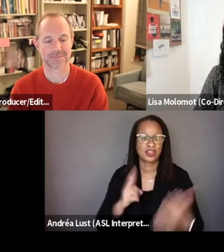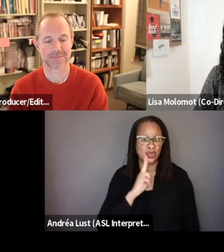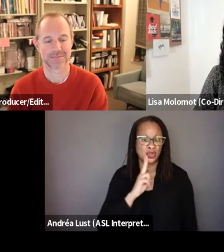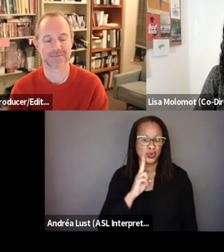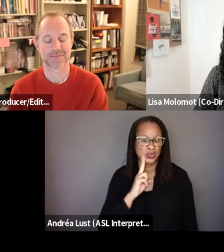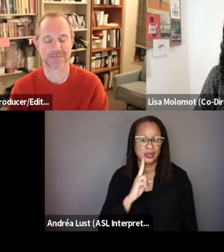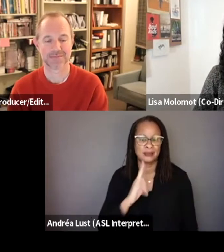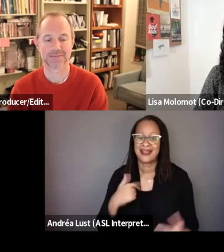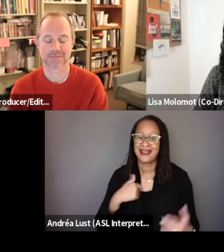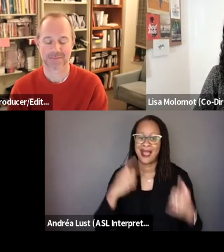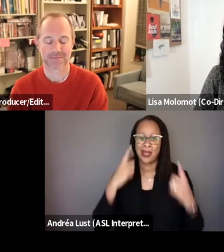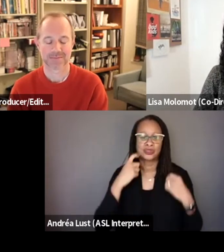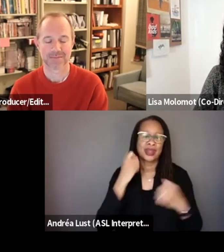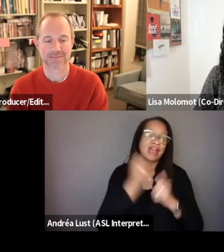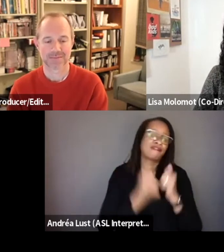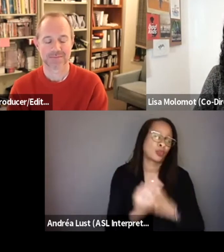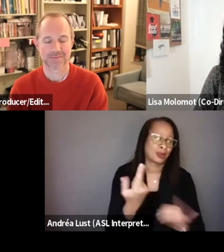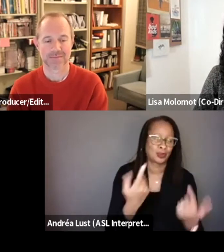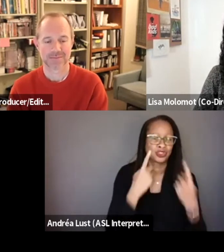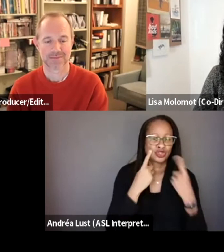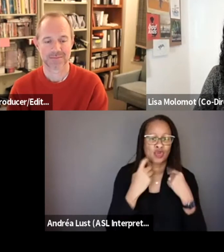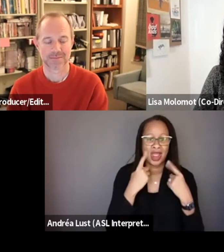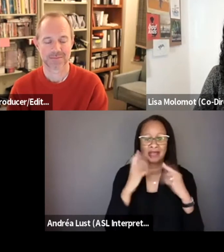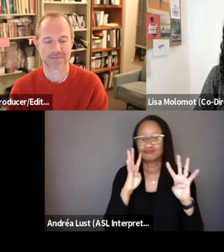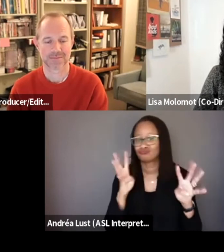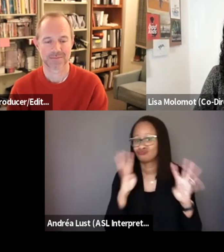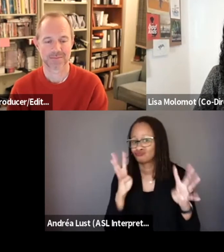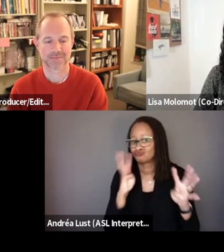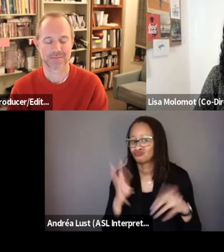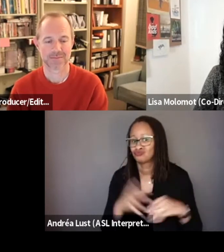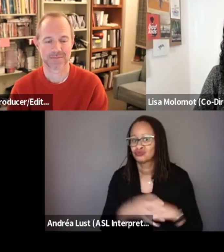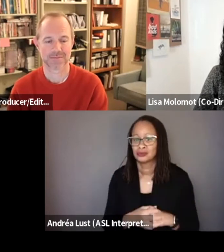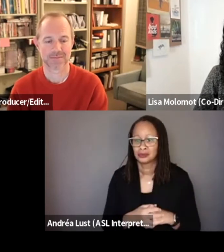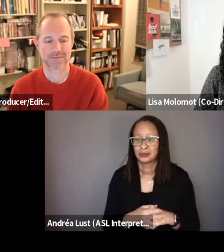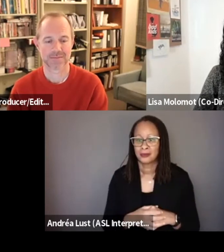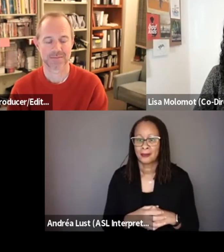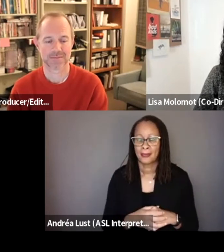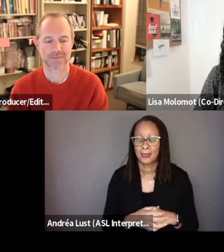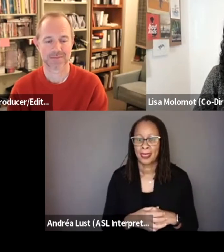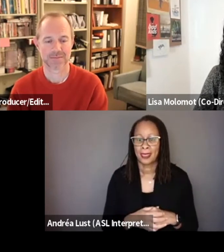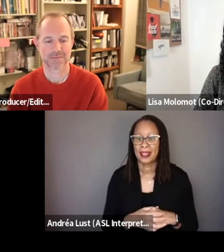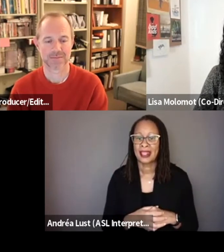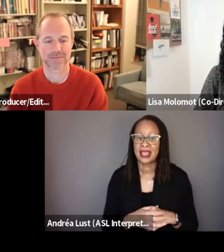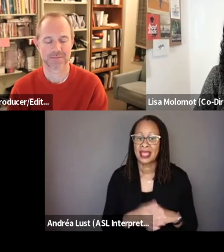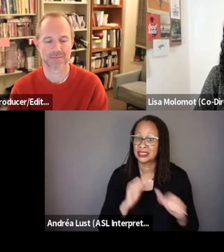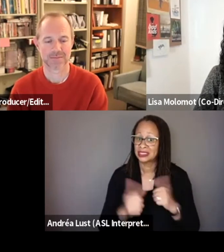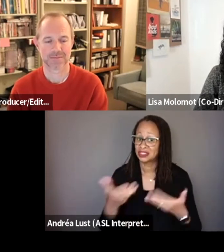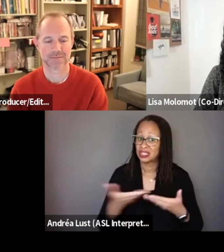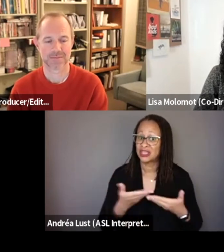Everybody was crying. It's still, you know, gives us a really impact because,